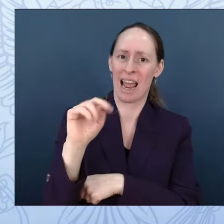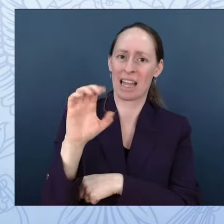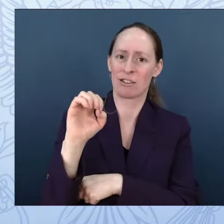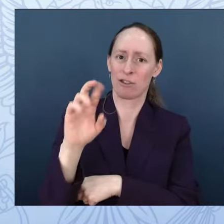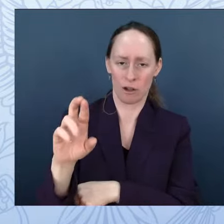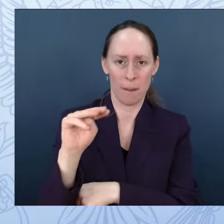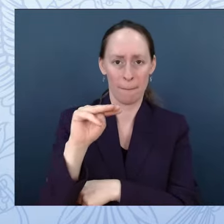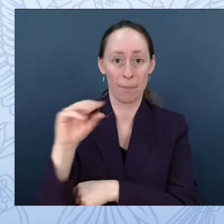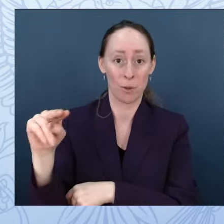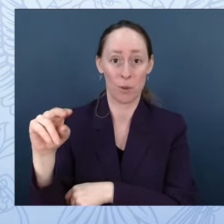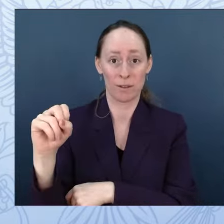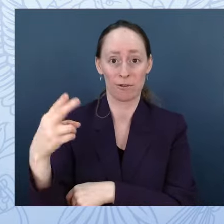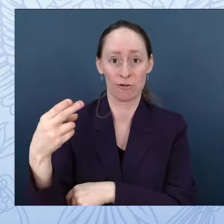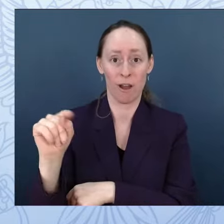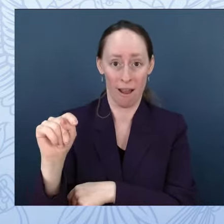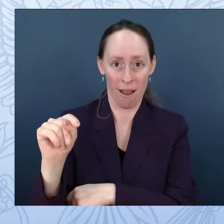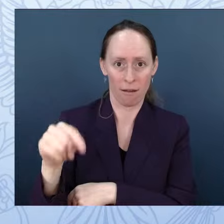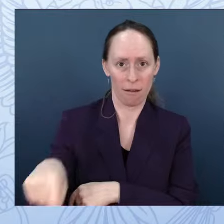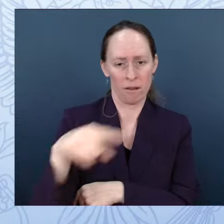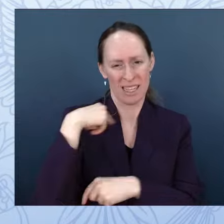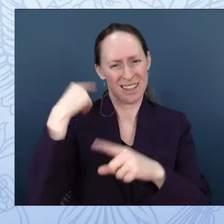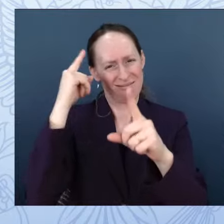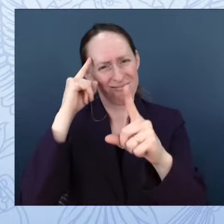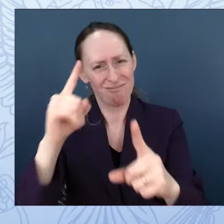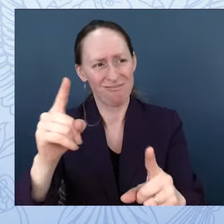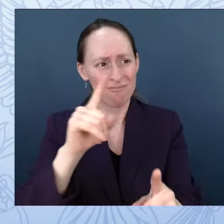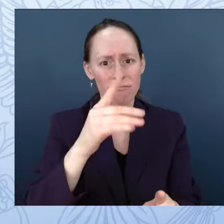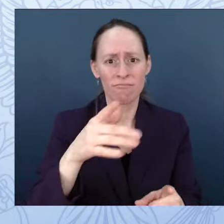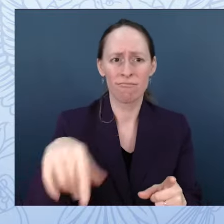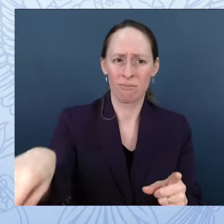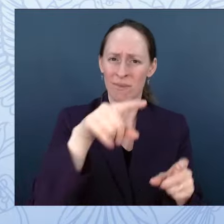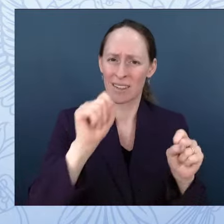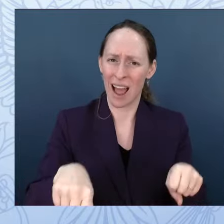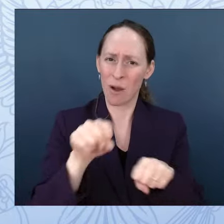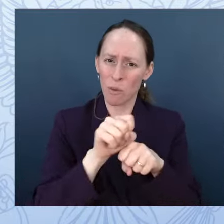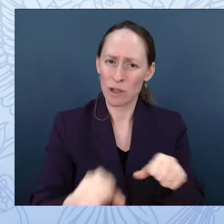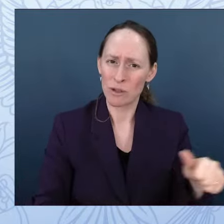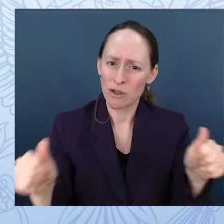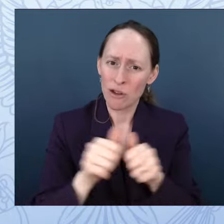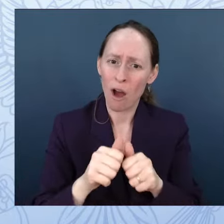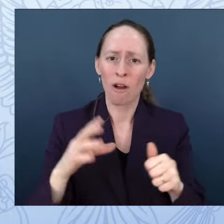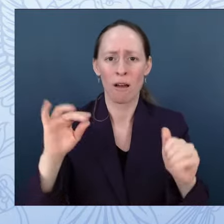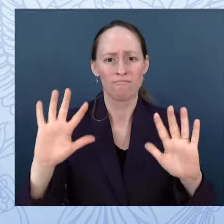come together to improve the lives of people living with cancer. I can tell you from personal experience,